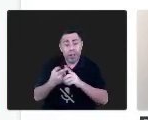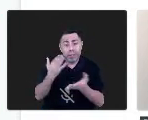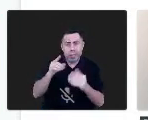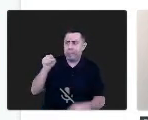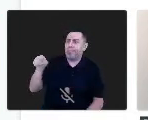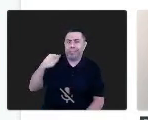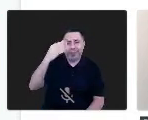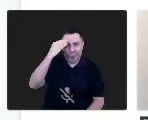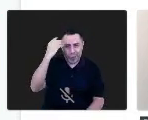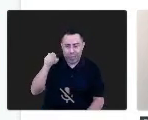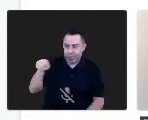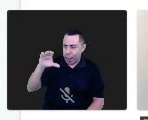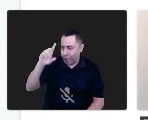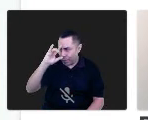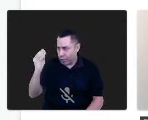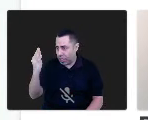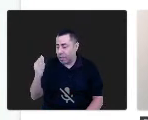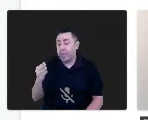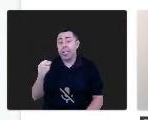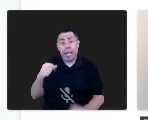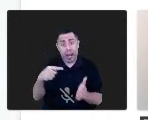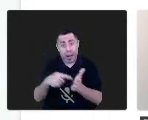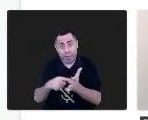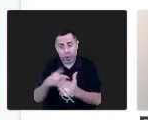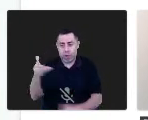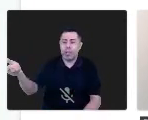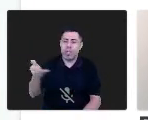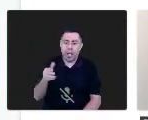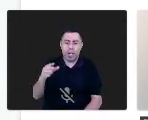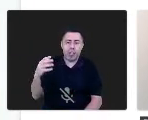um get a coach if you can afford one we have plenty of bitcoins to higher club um keep each